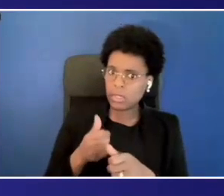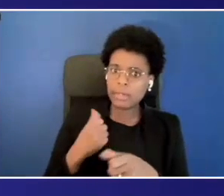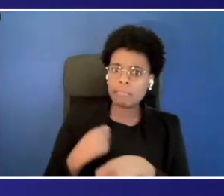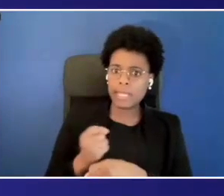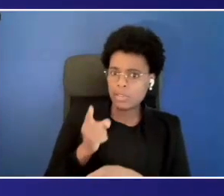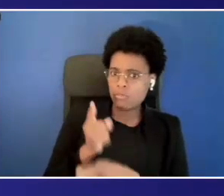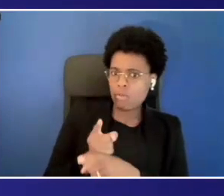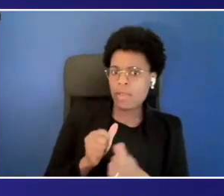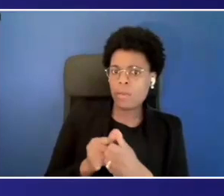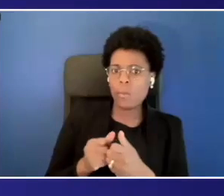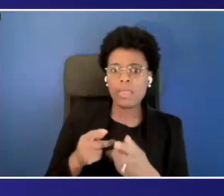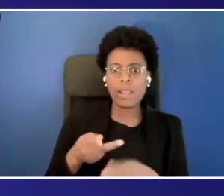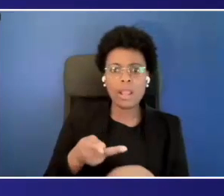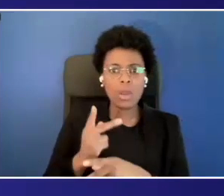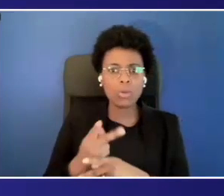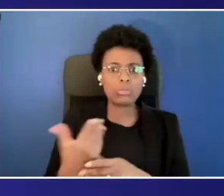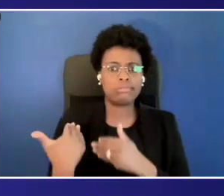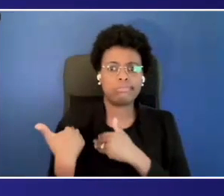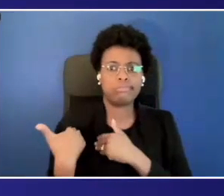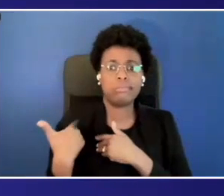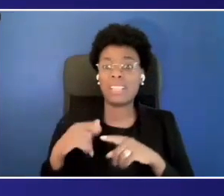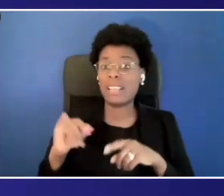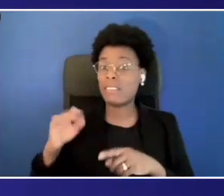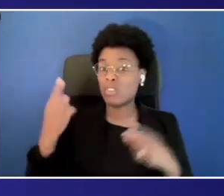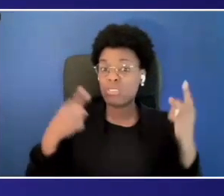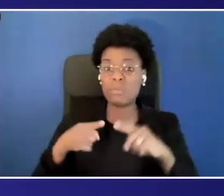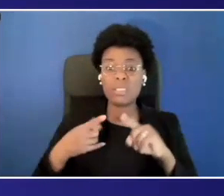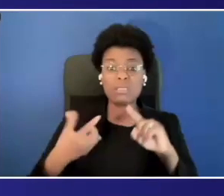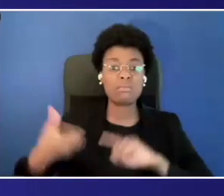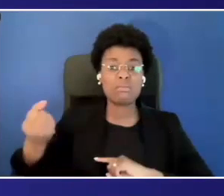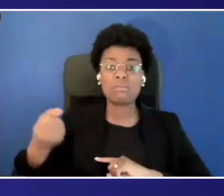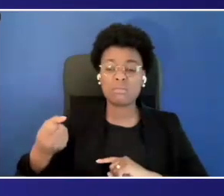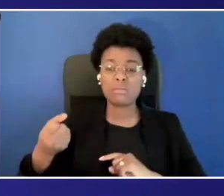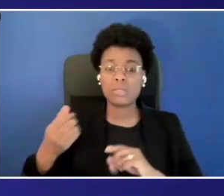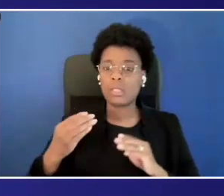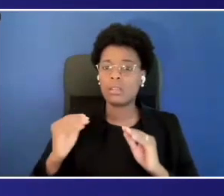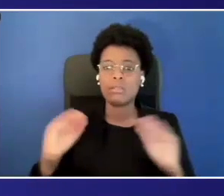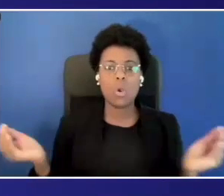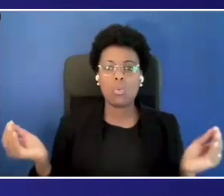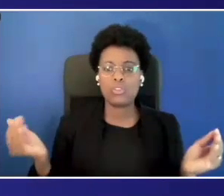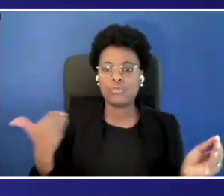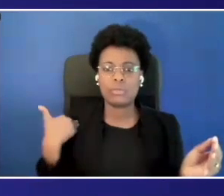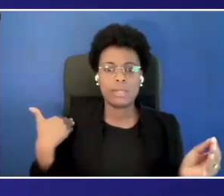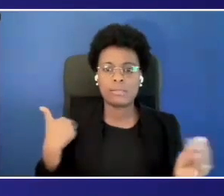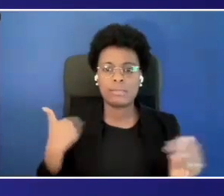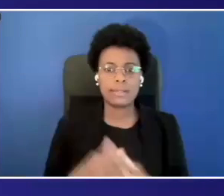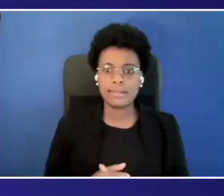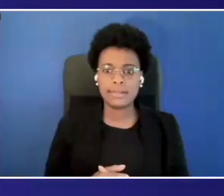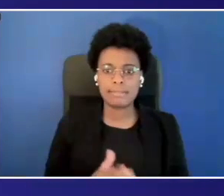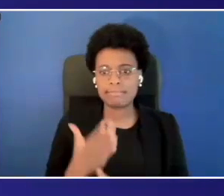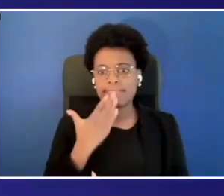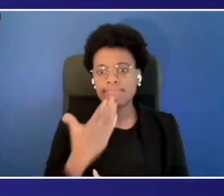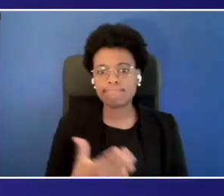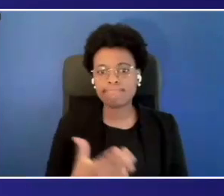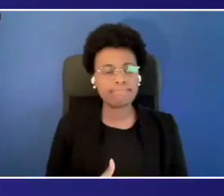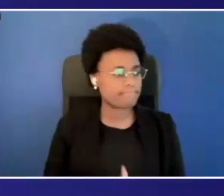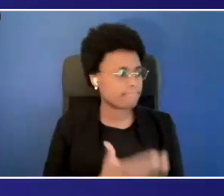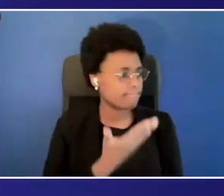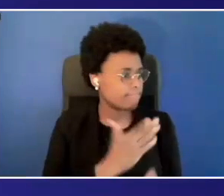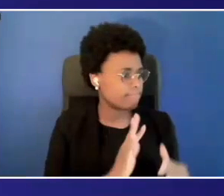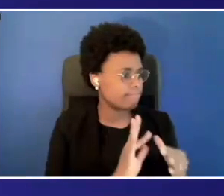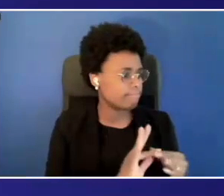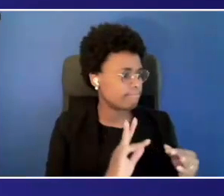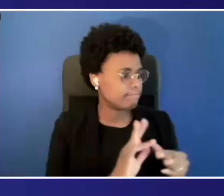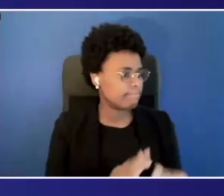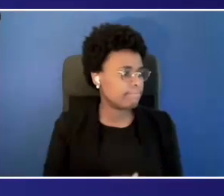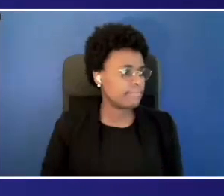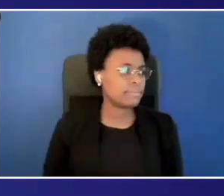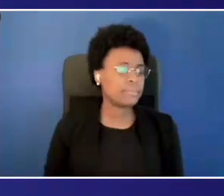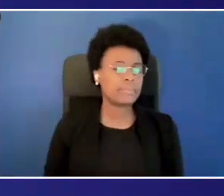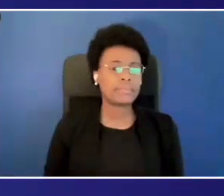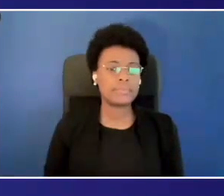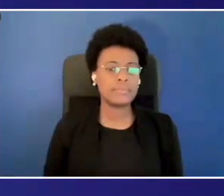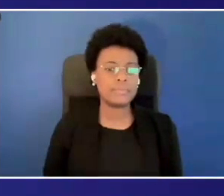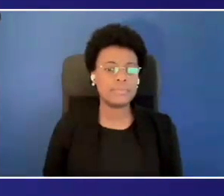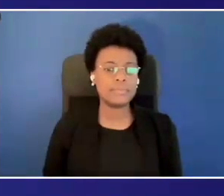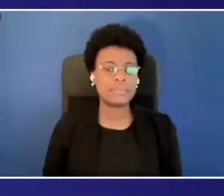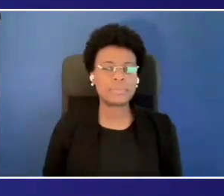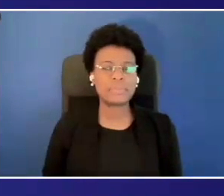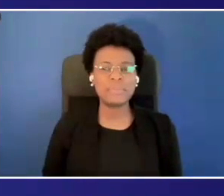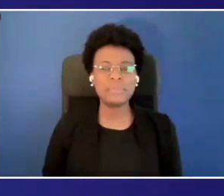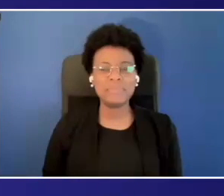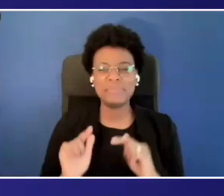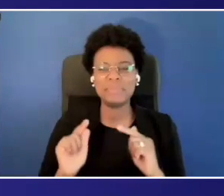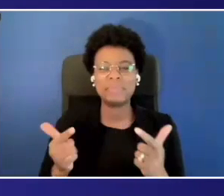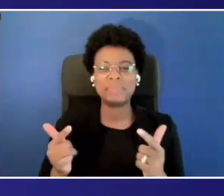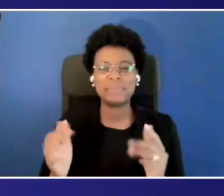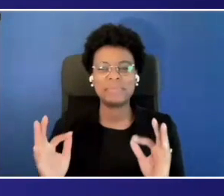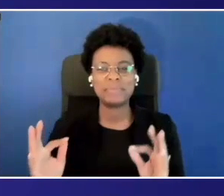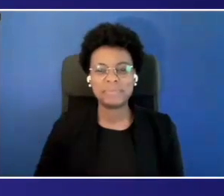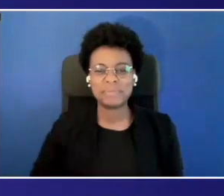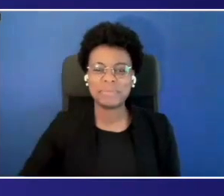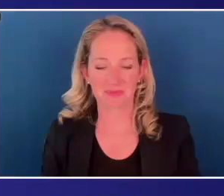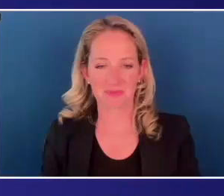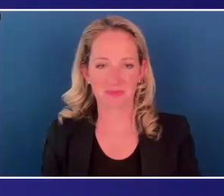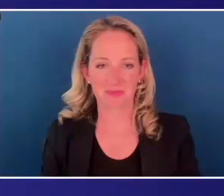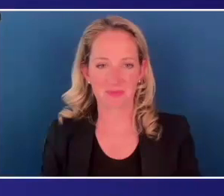But if the agreements are taken away, then no one's responsible. Thank you. Thank you for your comment.